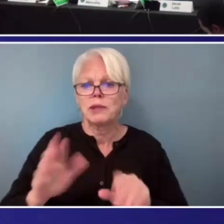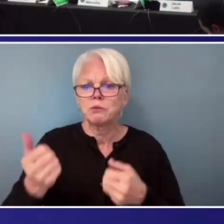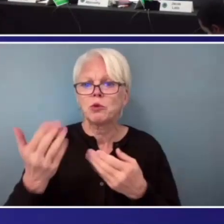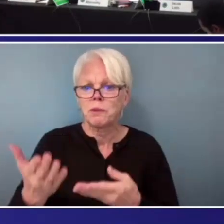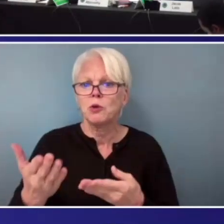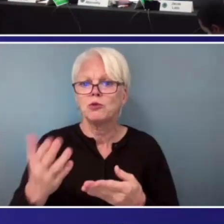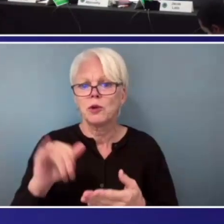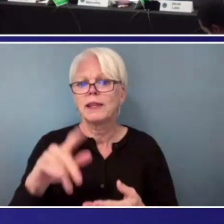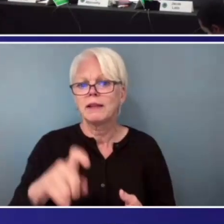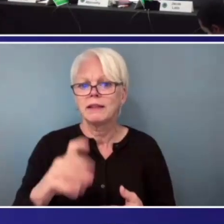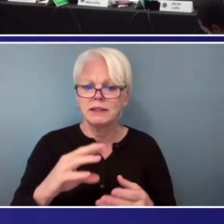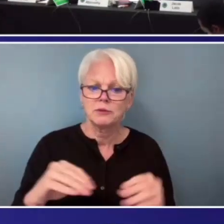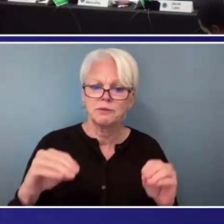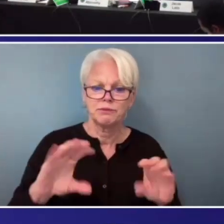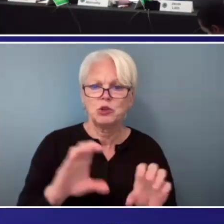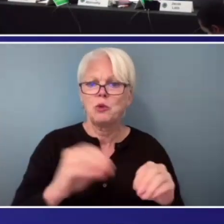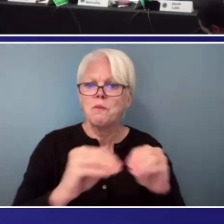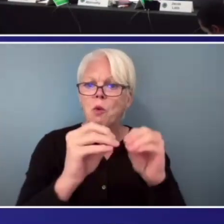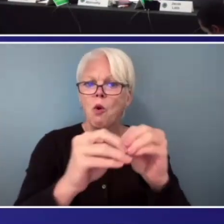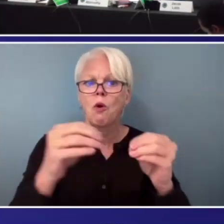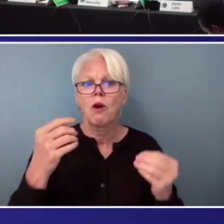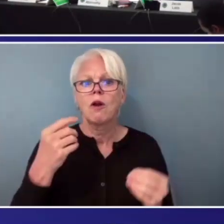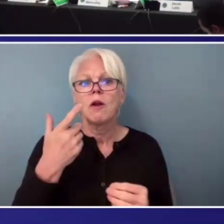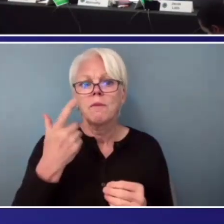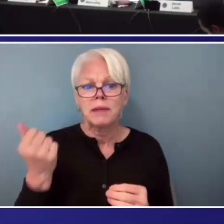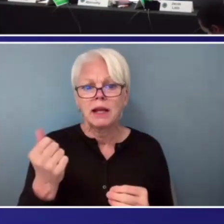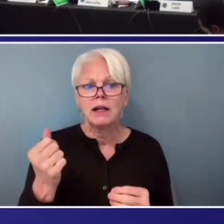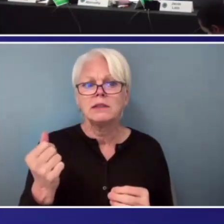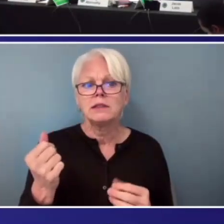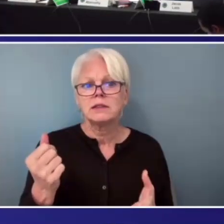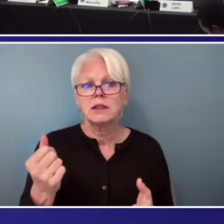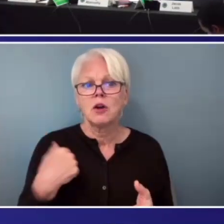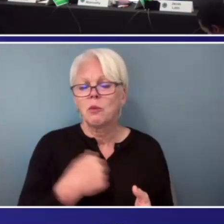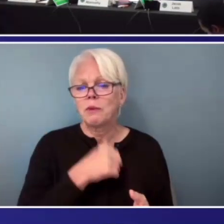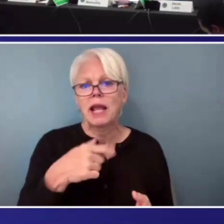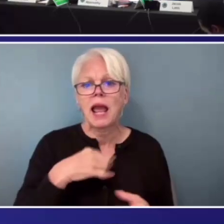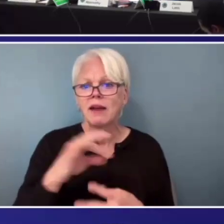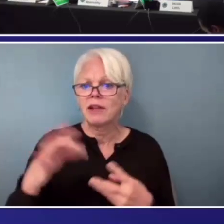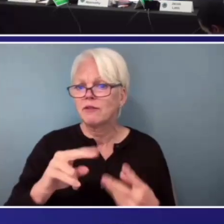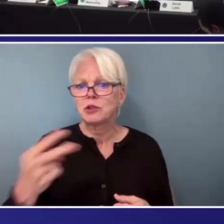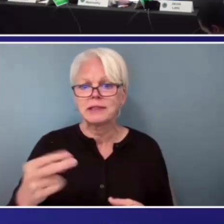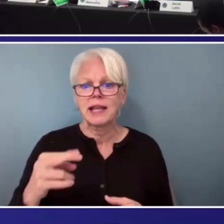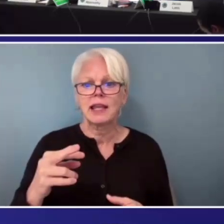needs to be more done because otherwise we wouldn't have, we wouldn't have an option for second rehabs if first rehabs were